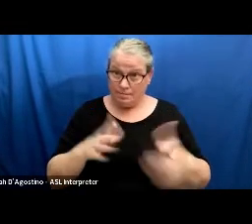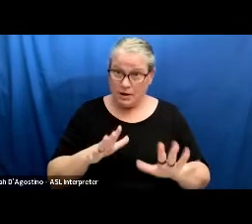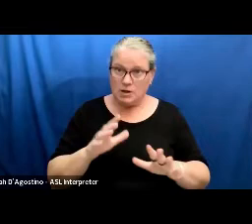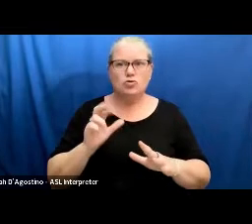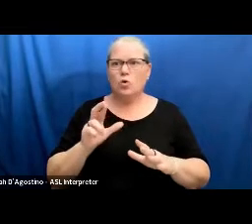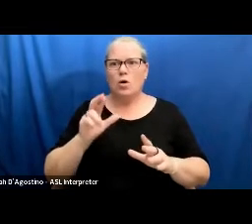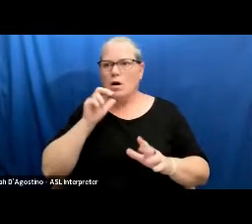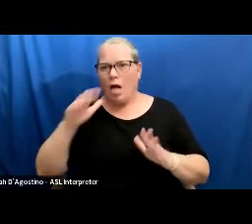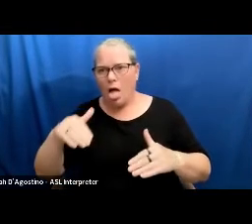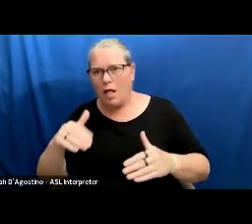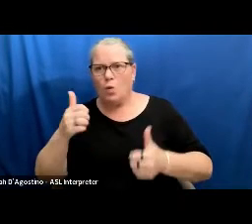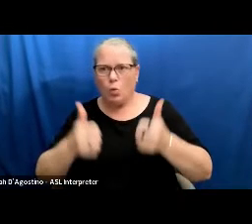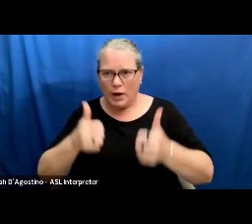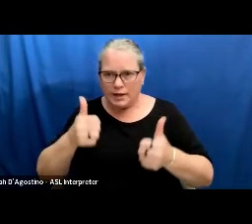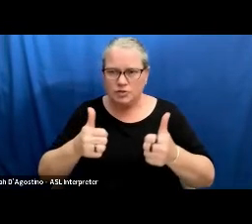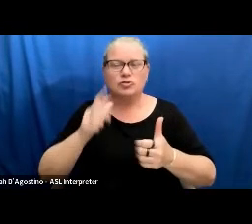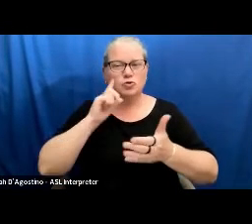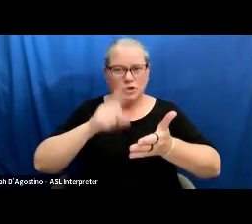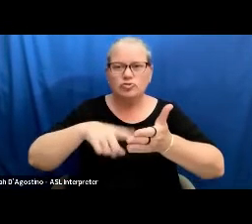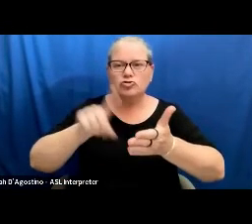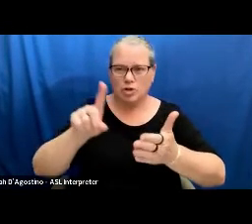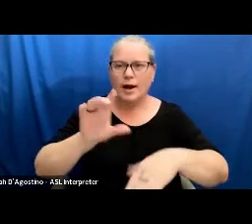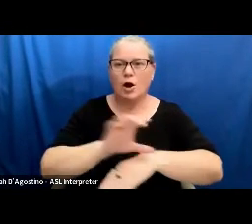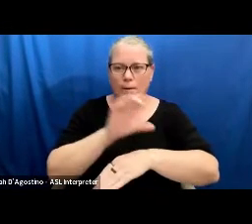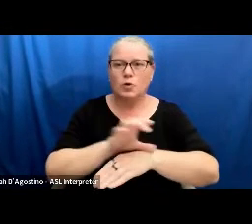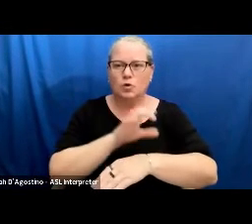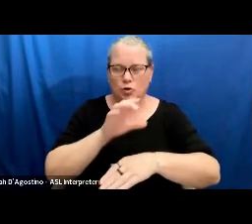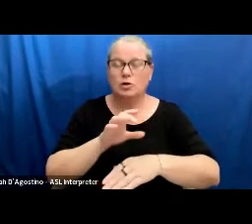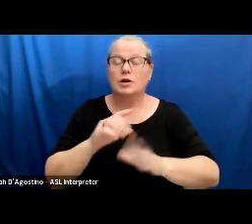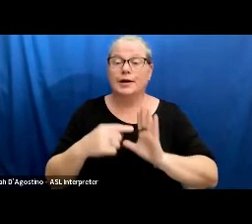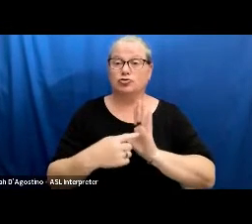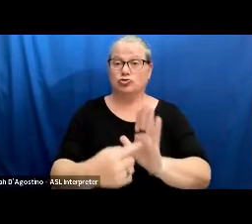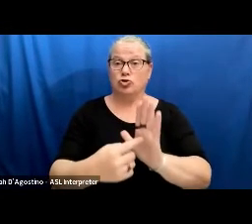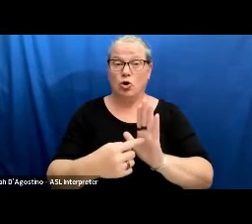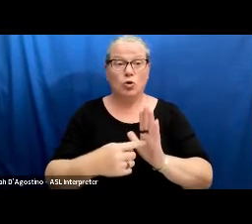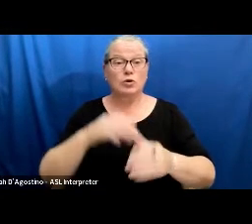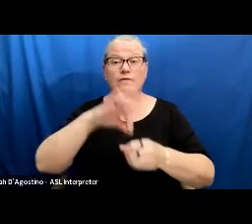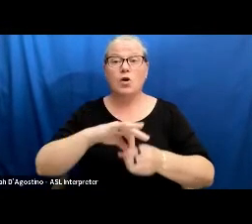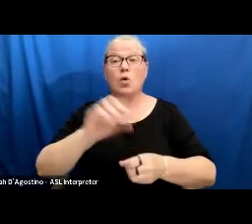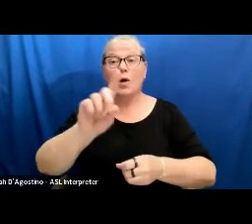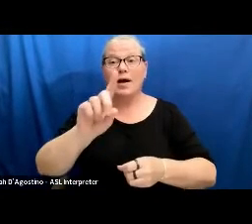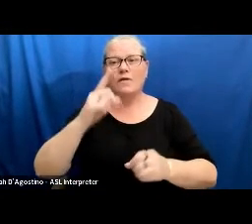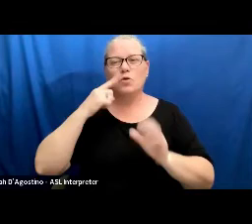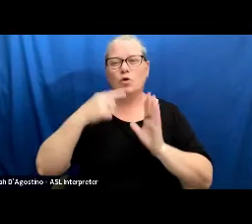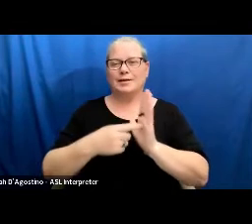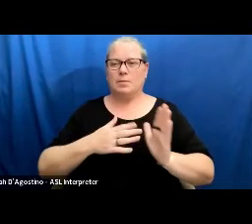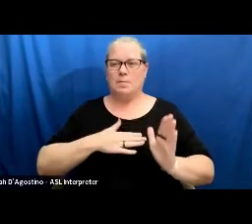where you're registered to vote for example i'm registered to vote in glastonbury it'll